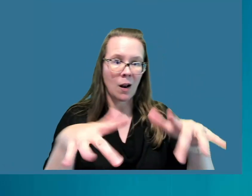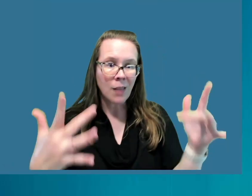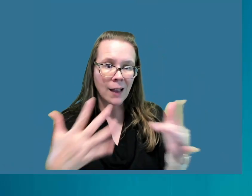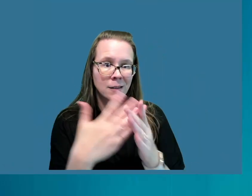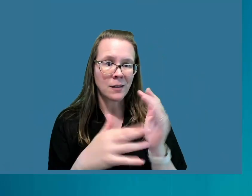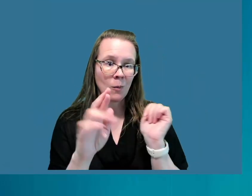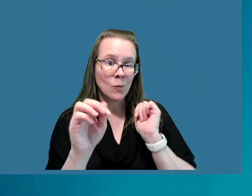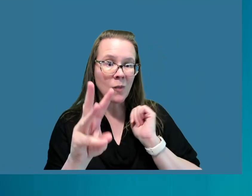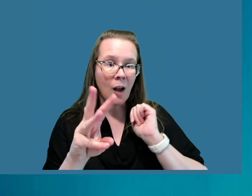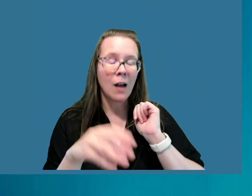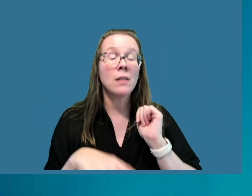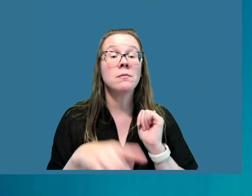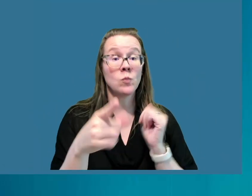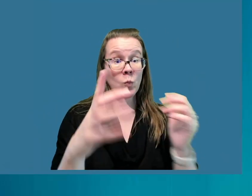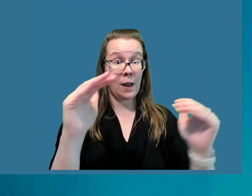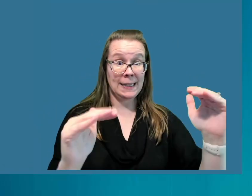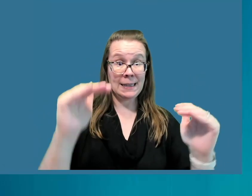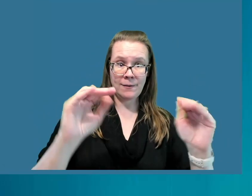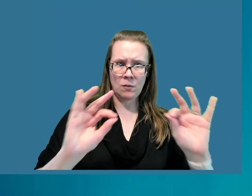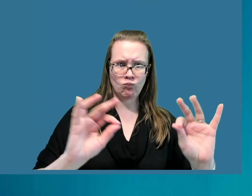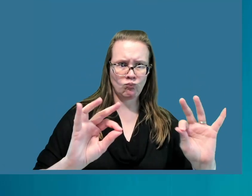if you try to do two trays, it'll be okay; but you'll have some that are darker and